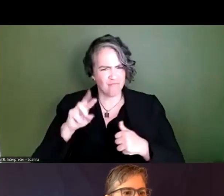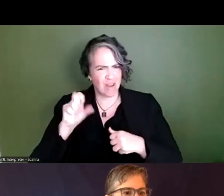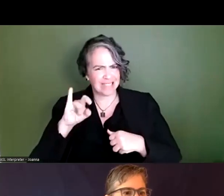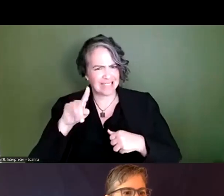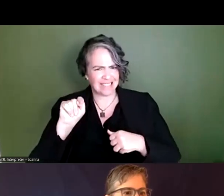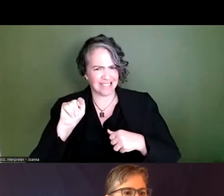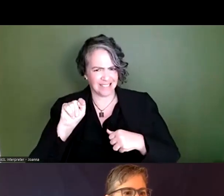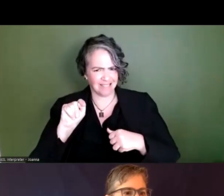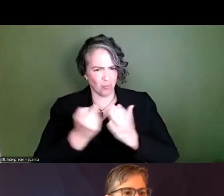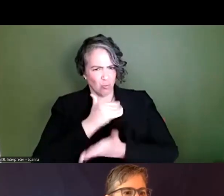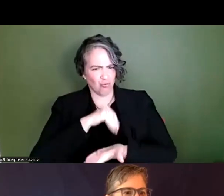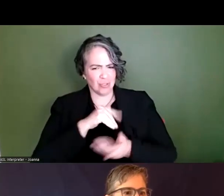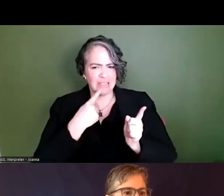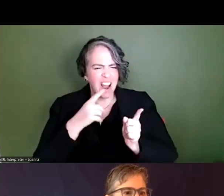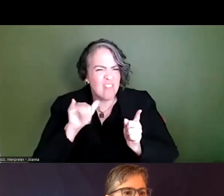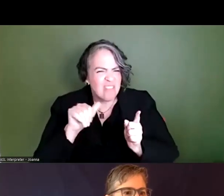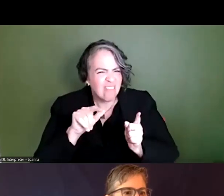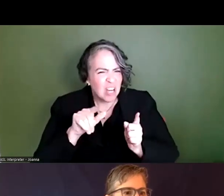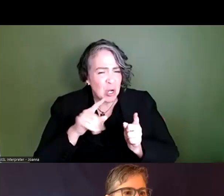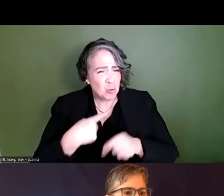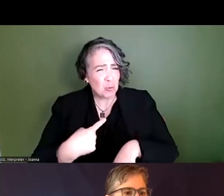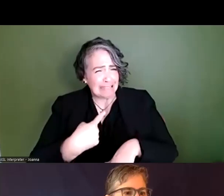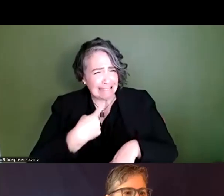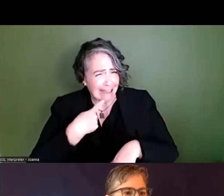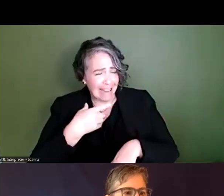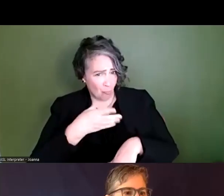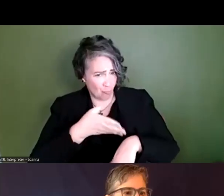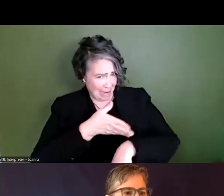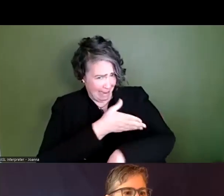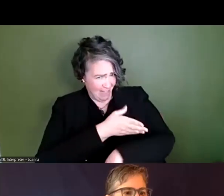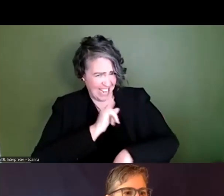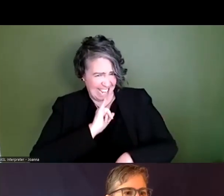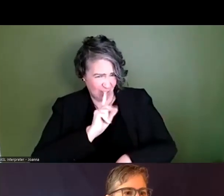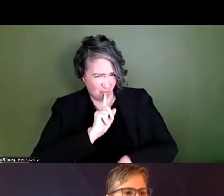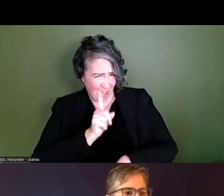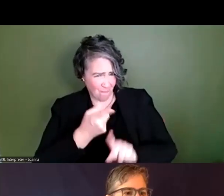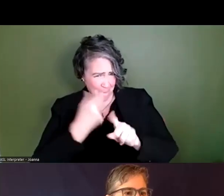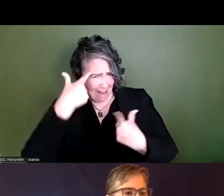health condition?" And I could not believe it. You know, I also had a boss who didn't believe